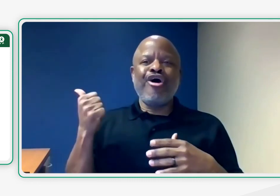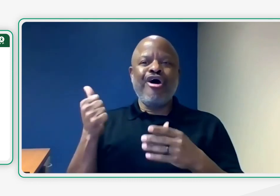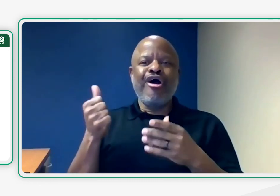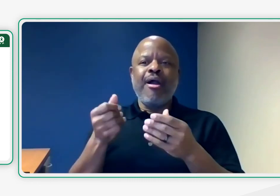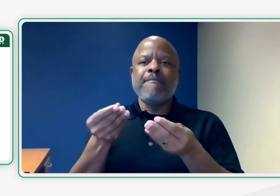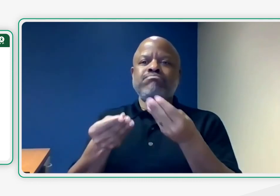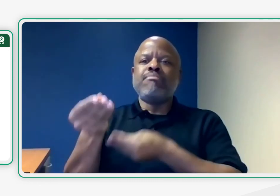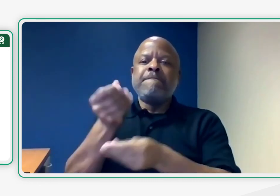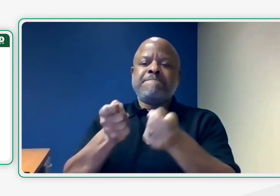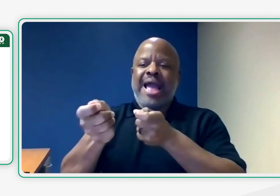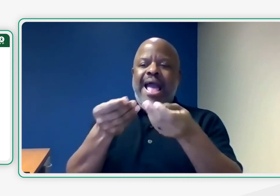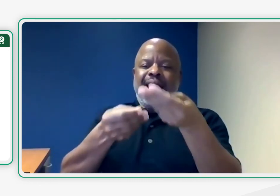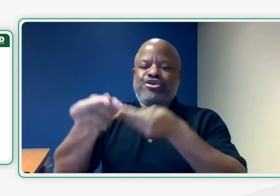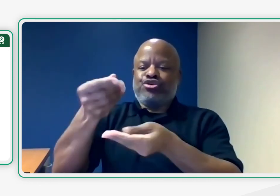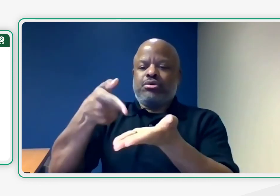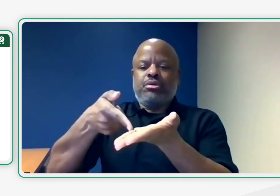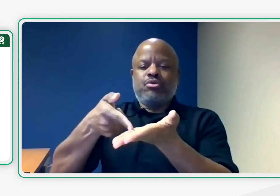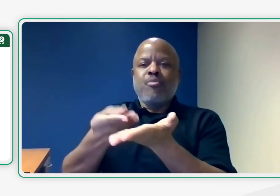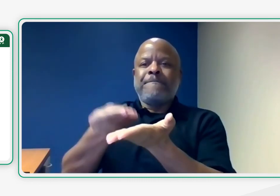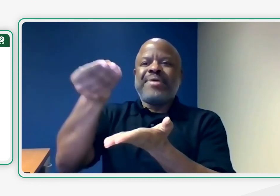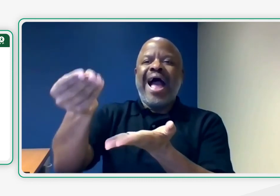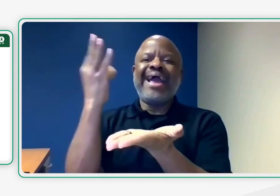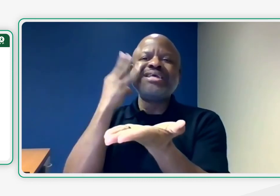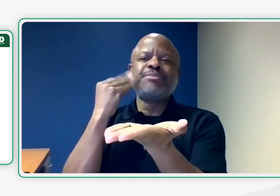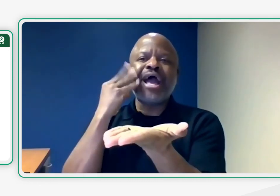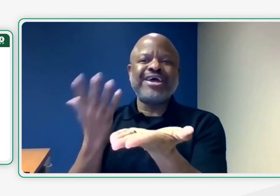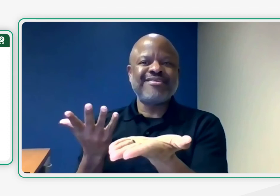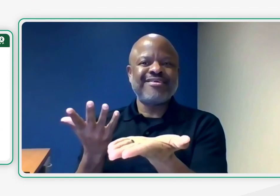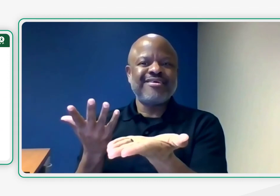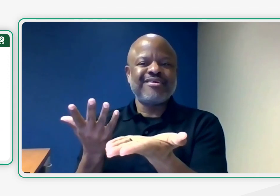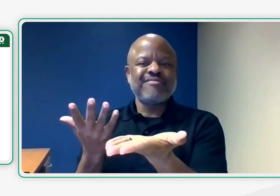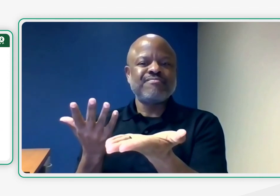These are all experiences. And this actually helped me manage my money a lot better: